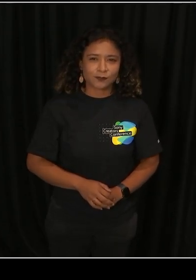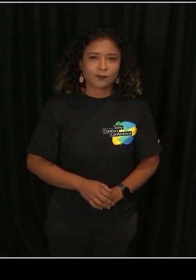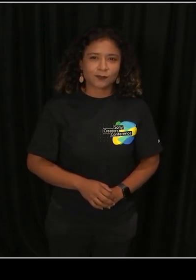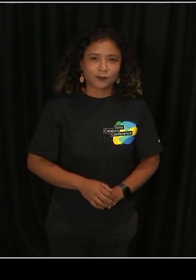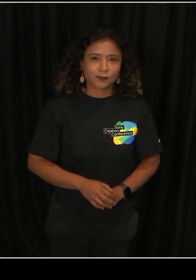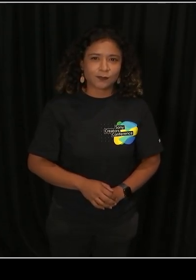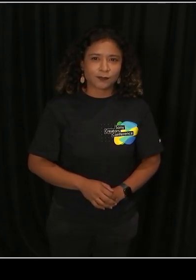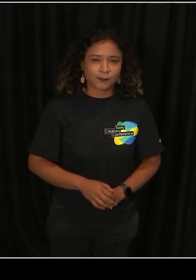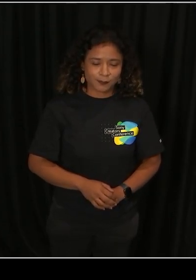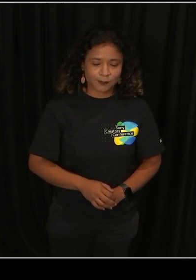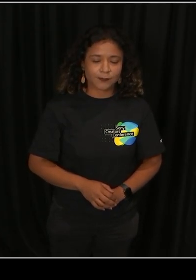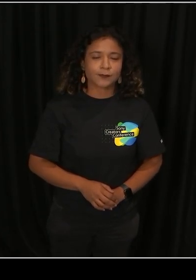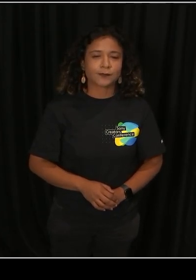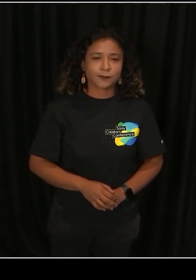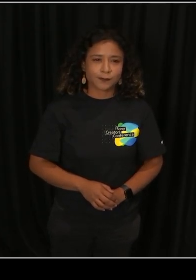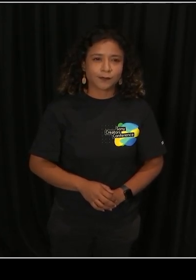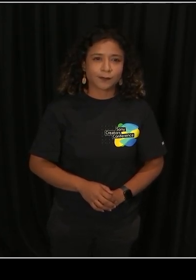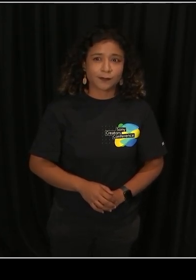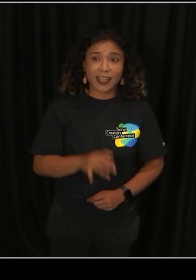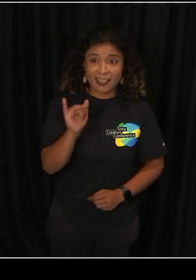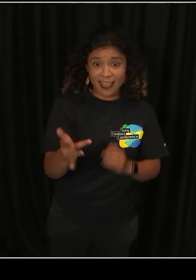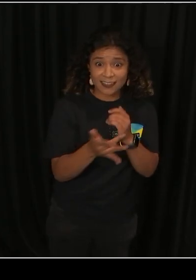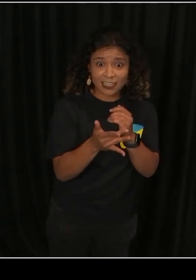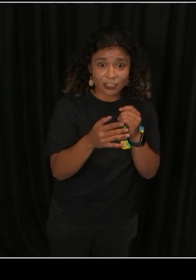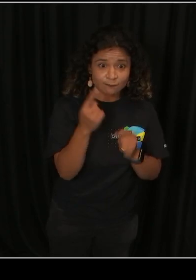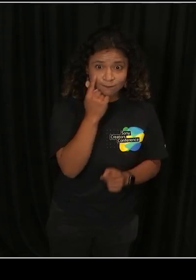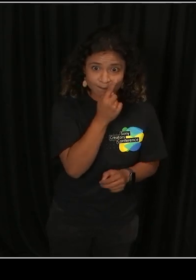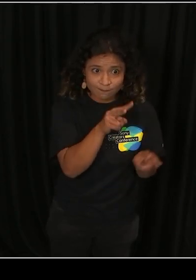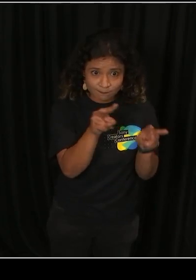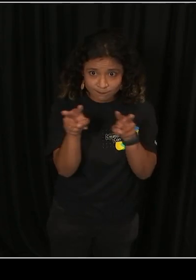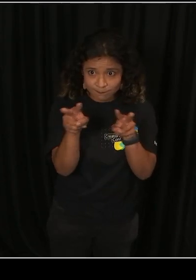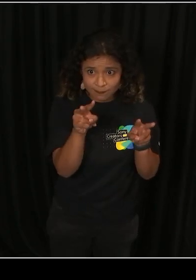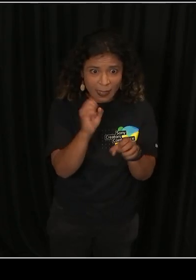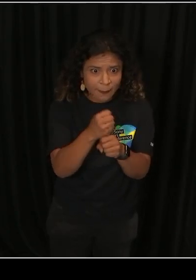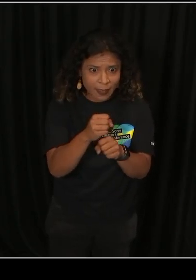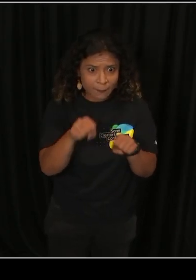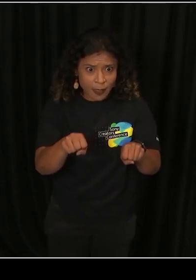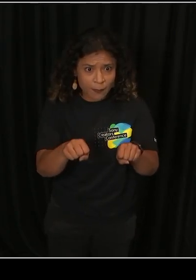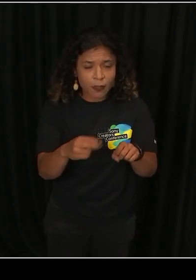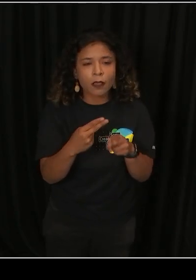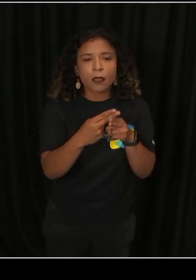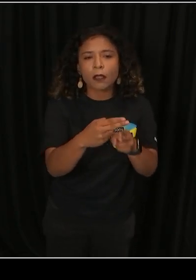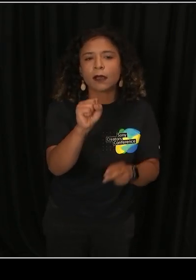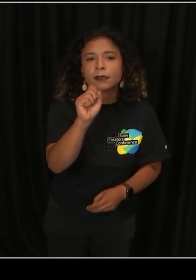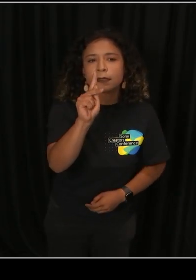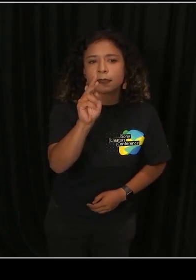So the optical tracking technology which makes all of this possible, is known as Skeletrack, and combined with our